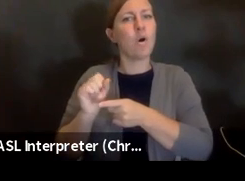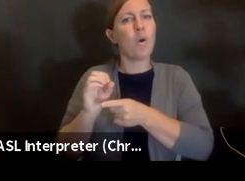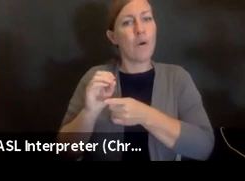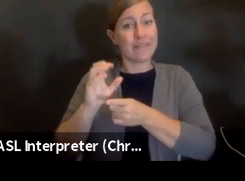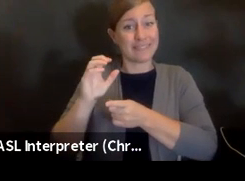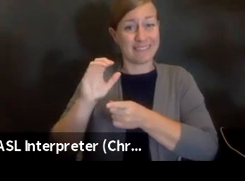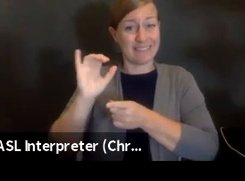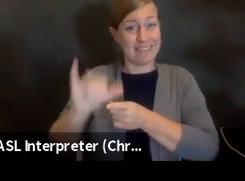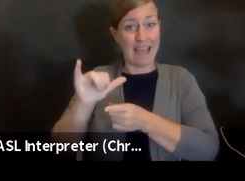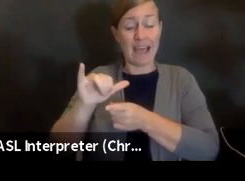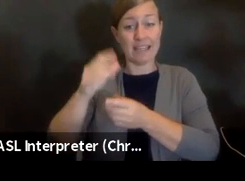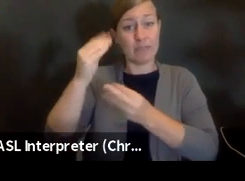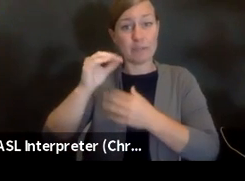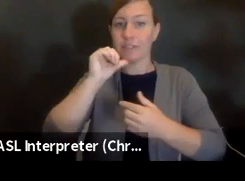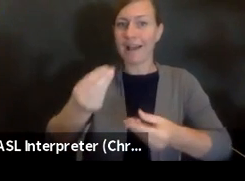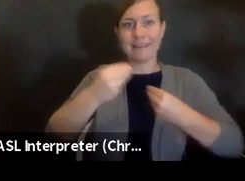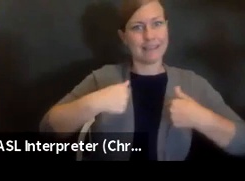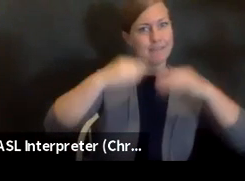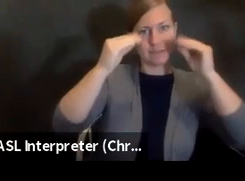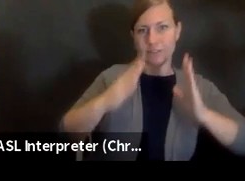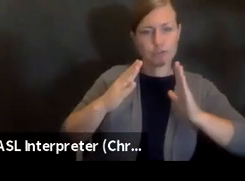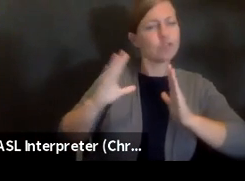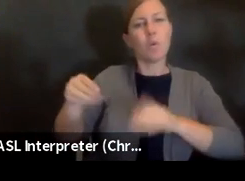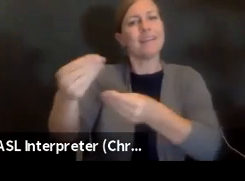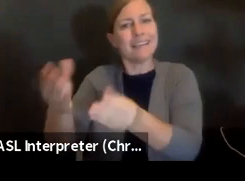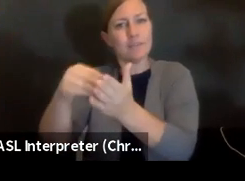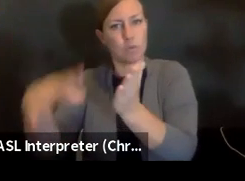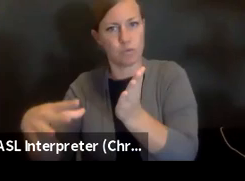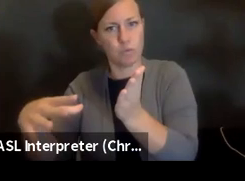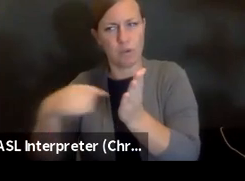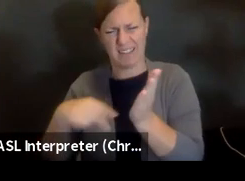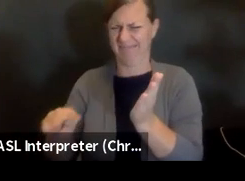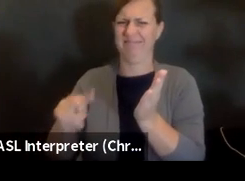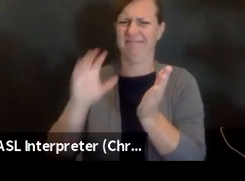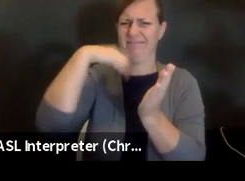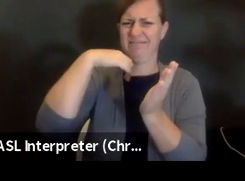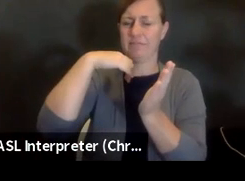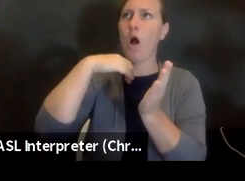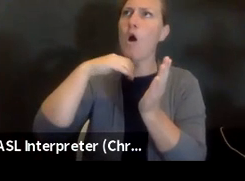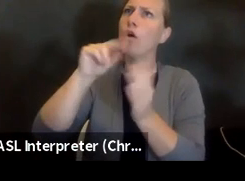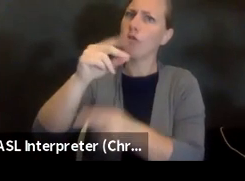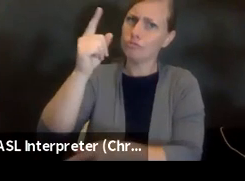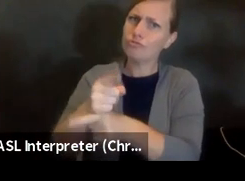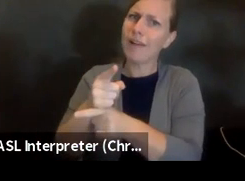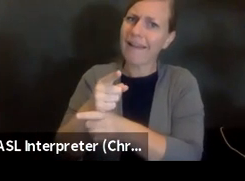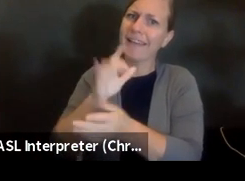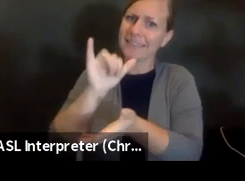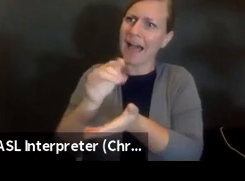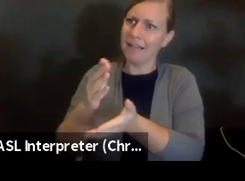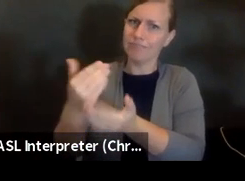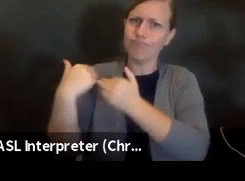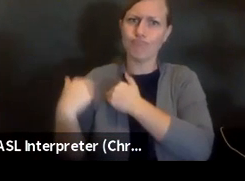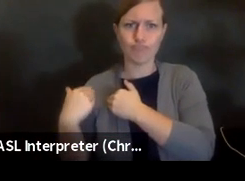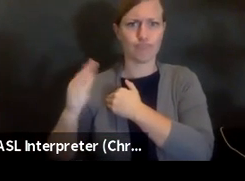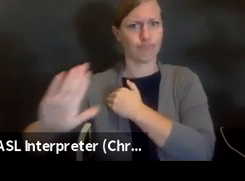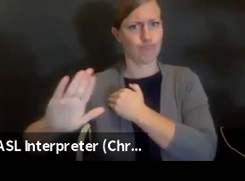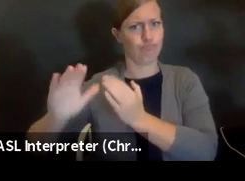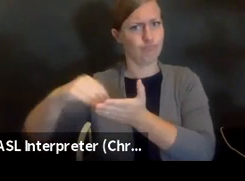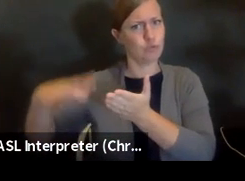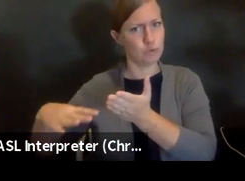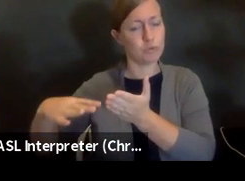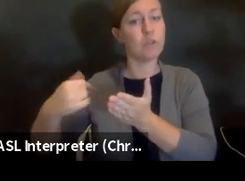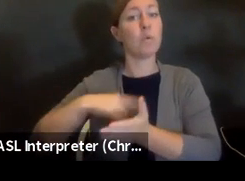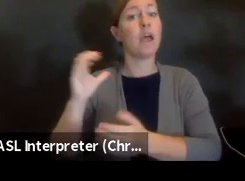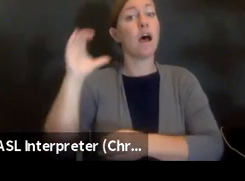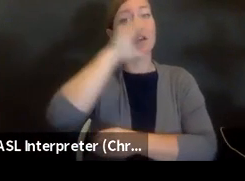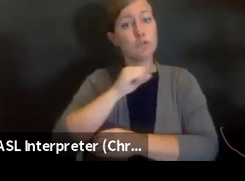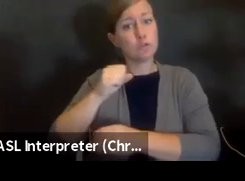Katherine Livick - ESD 112: Which I, at first I thought that was weird and now I think that's actually how it should be. We should put that on the student and presume positive intent because as a student,